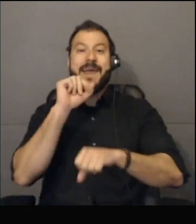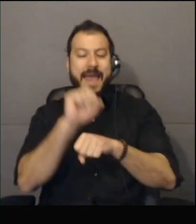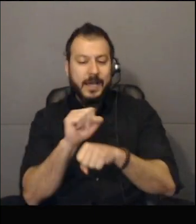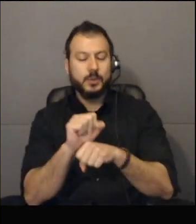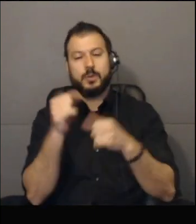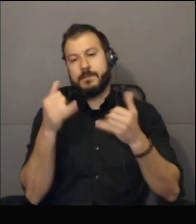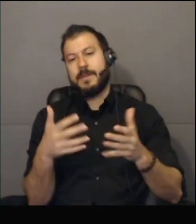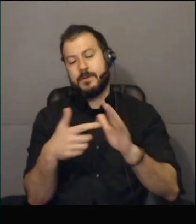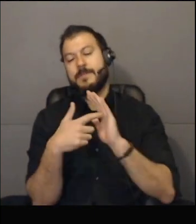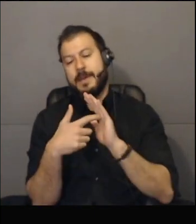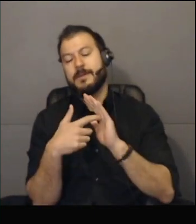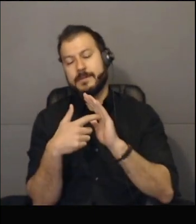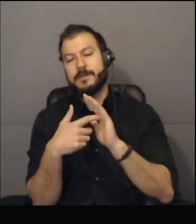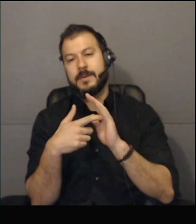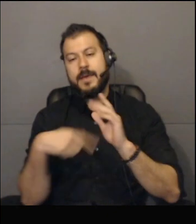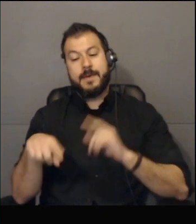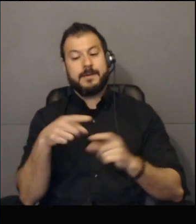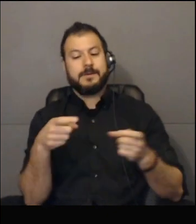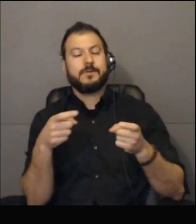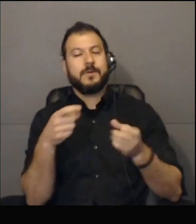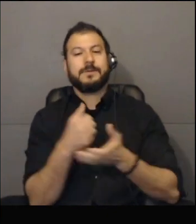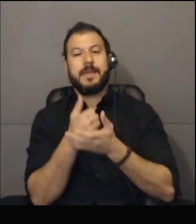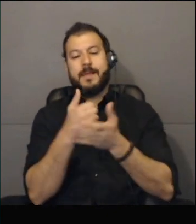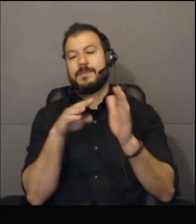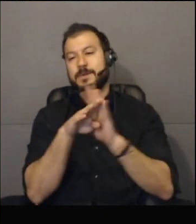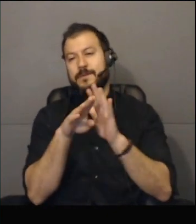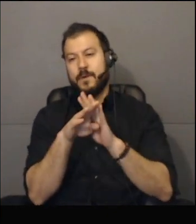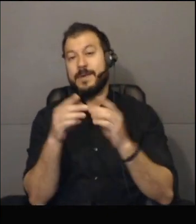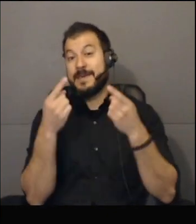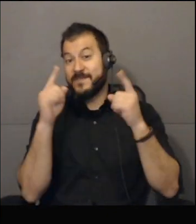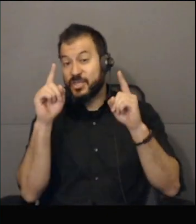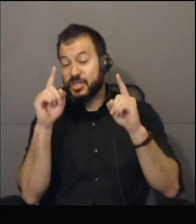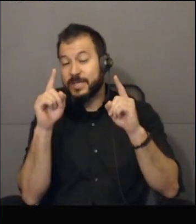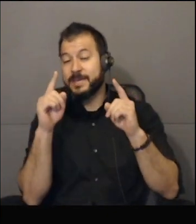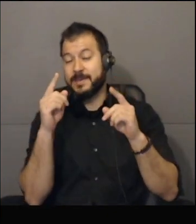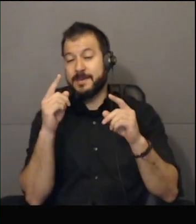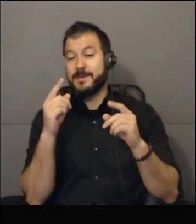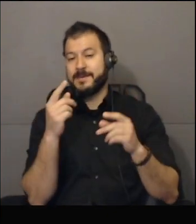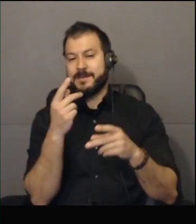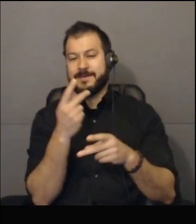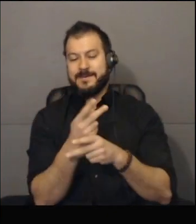These controls help developers efficiently keep Game server hosting costs